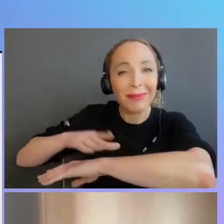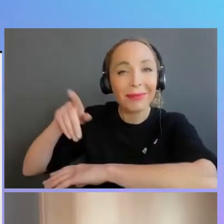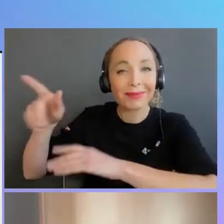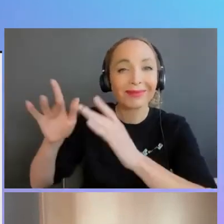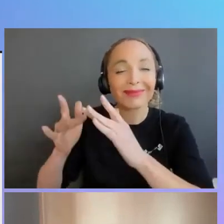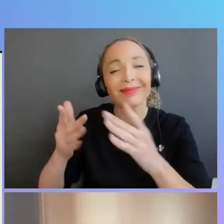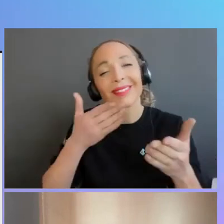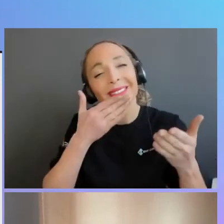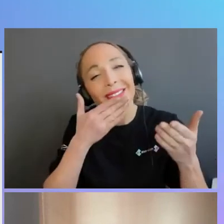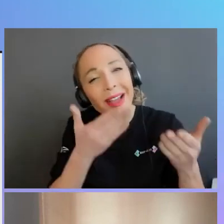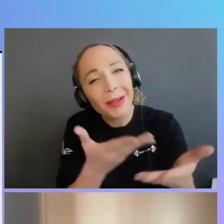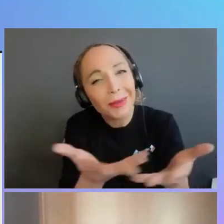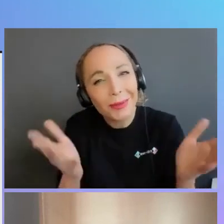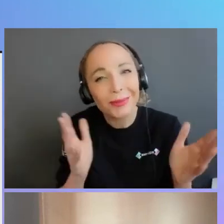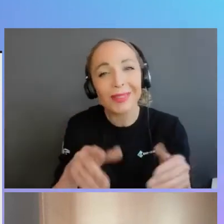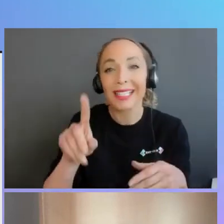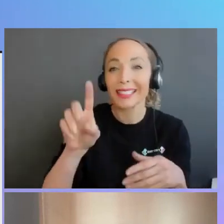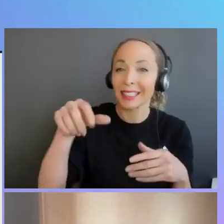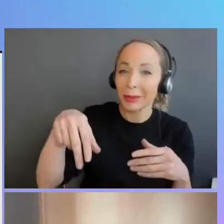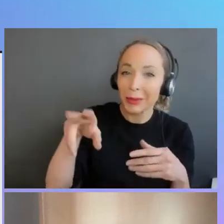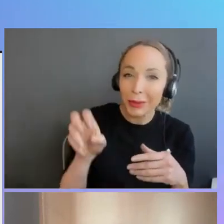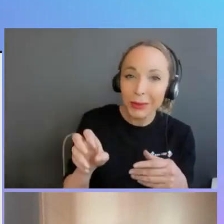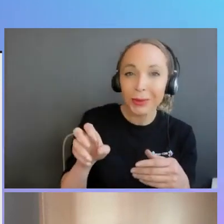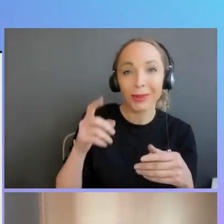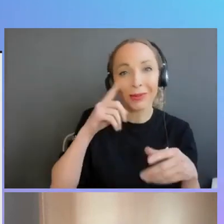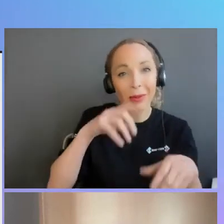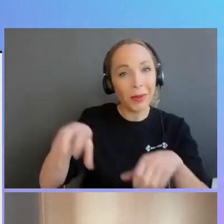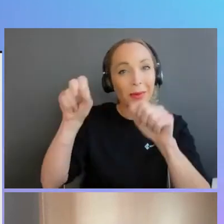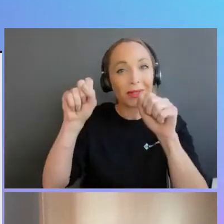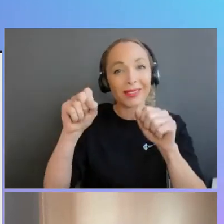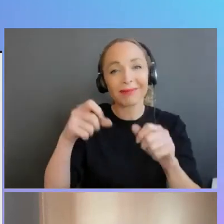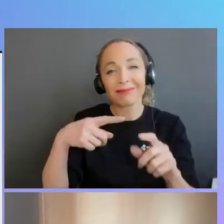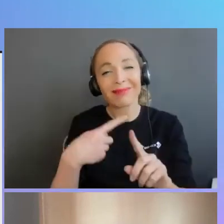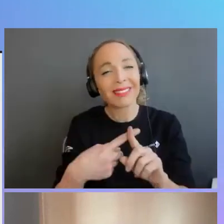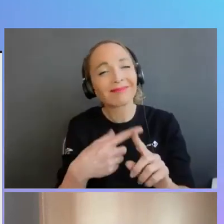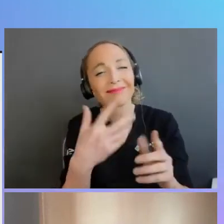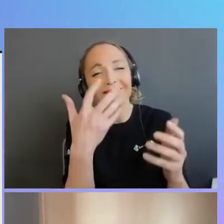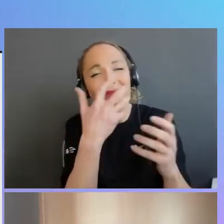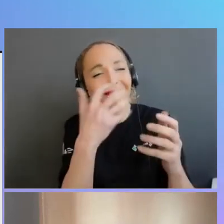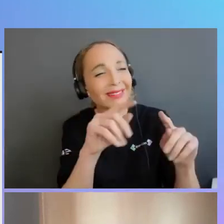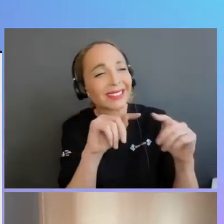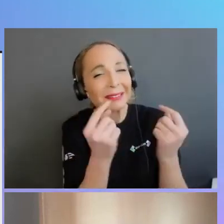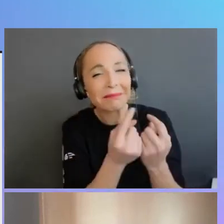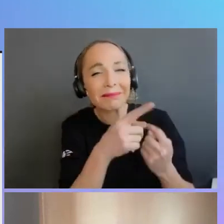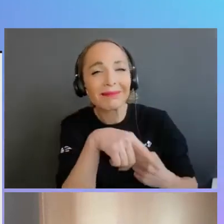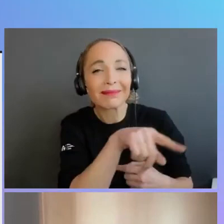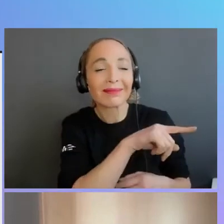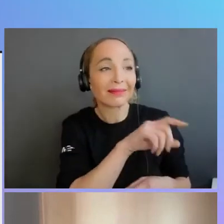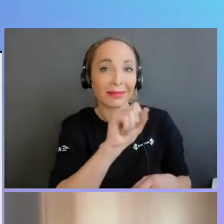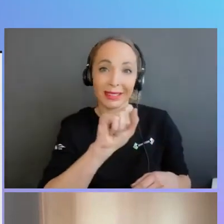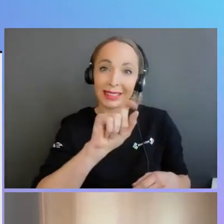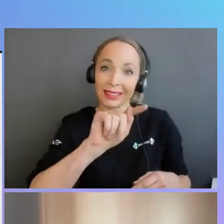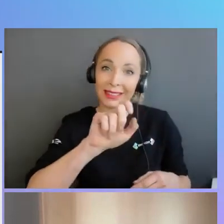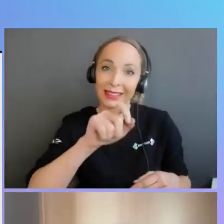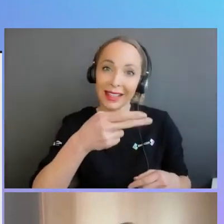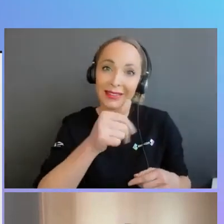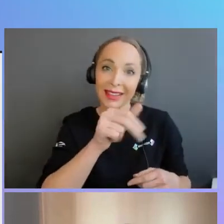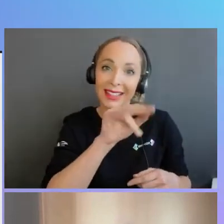incredible team and Stephanie, who helped get us to this point in our journey and co-developed this presentation with me. So